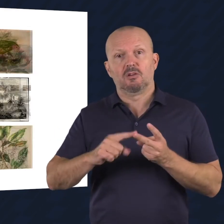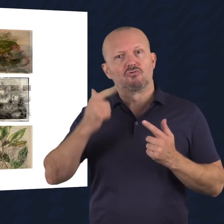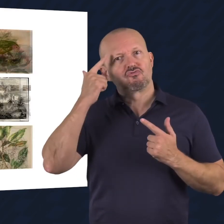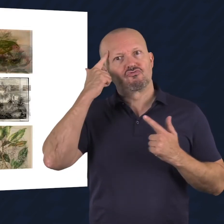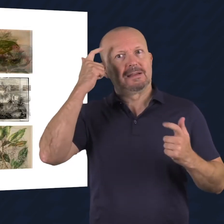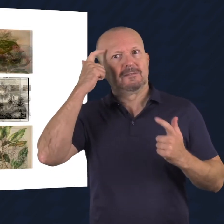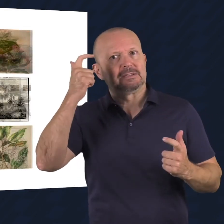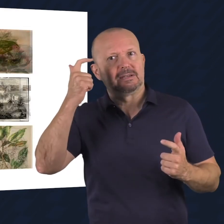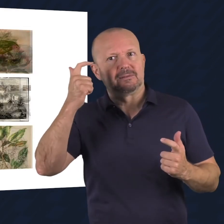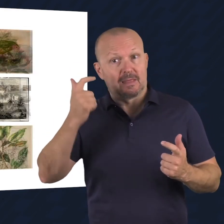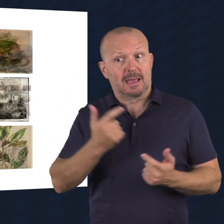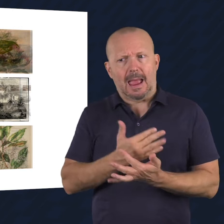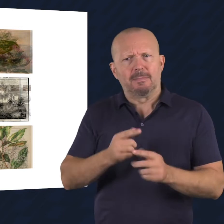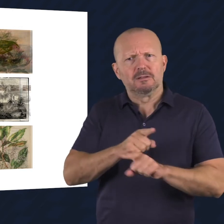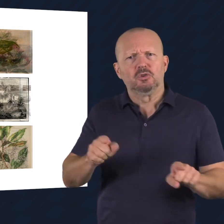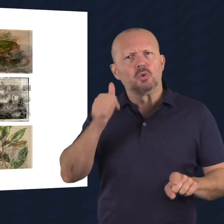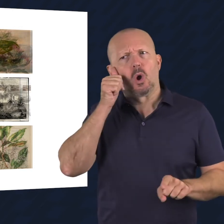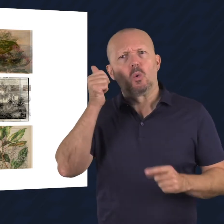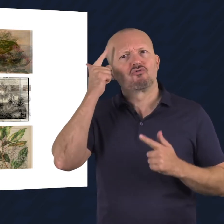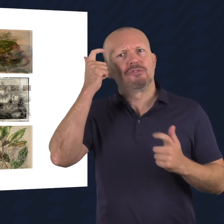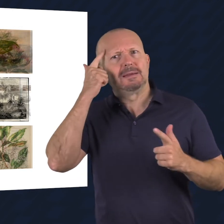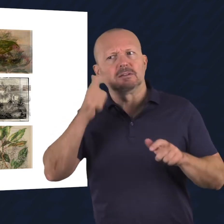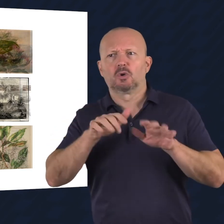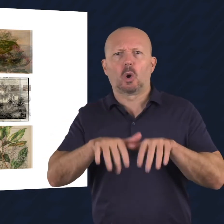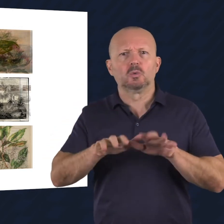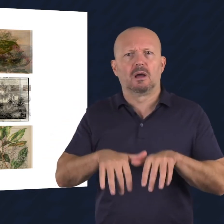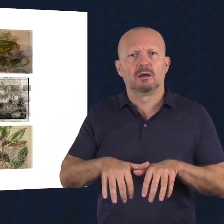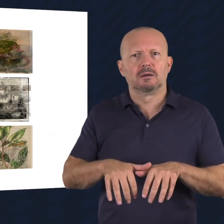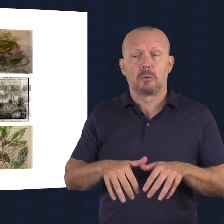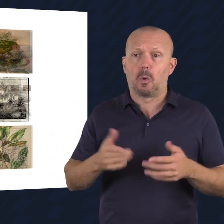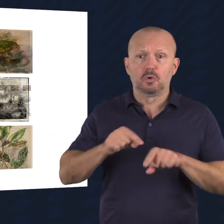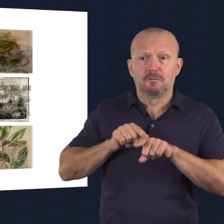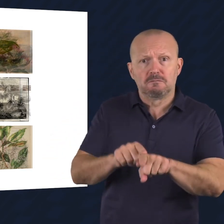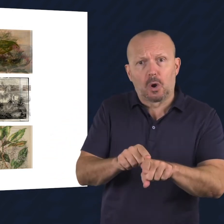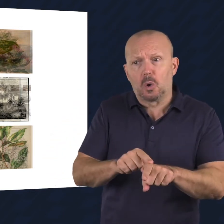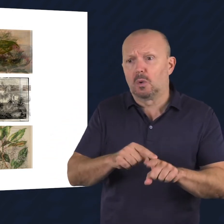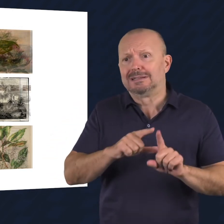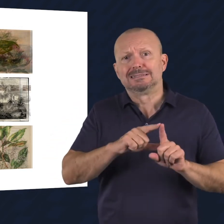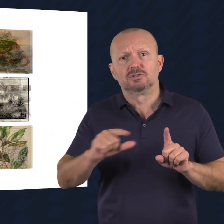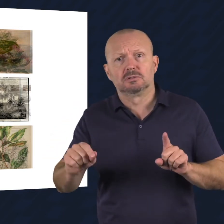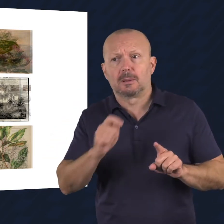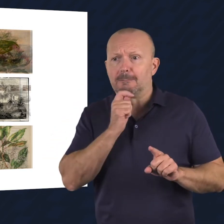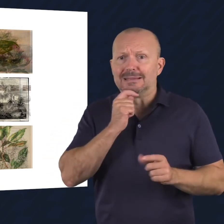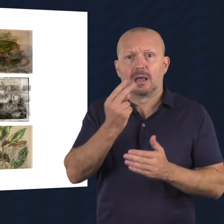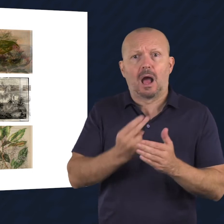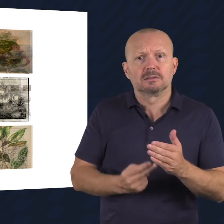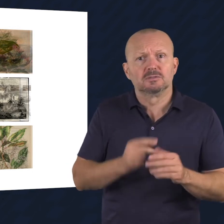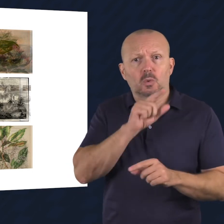Creativity. How many of you know a creative coder? What digital media artist do you follow?